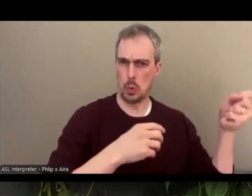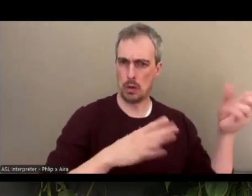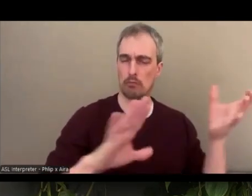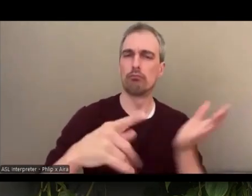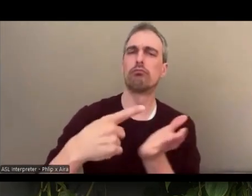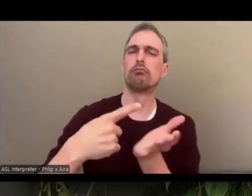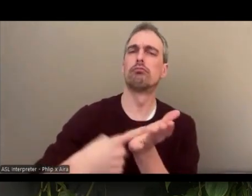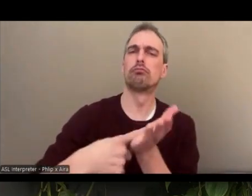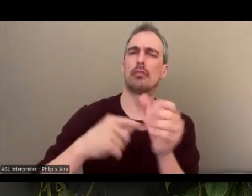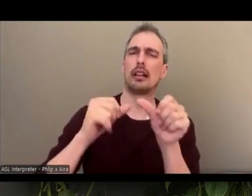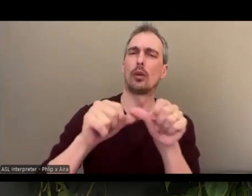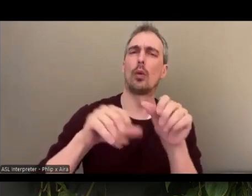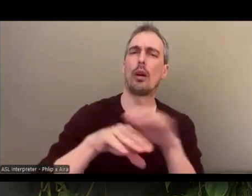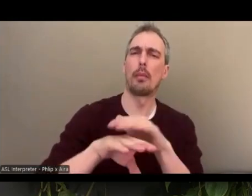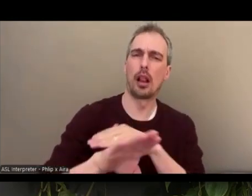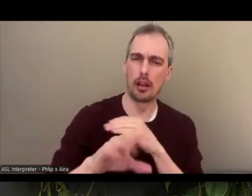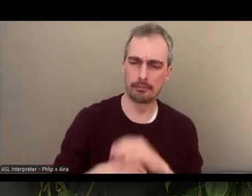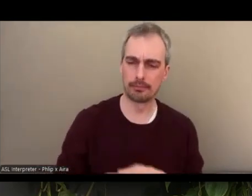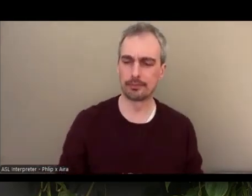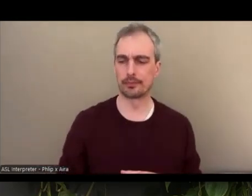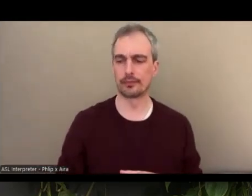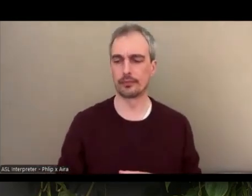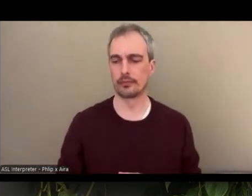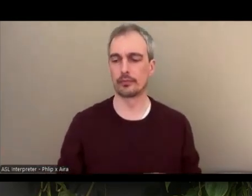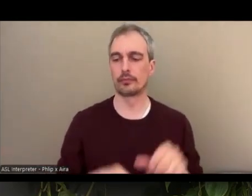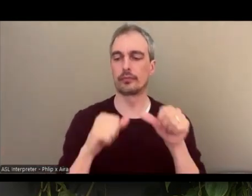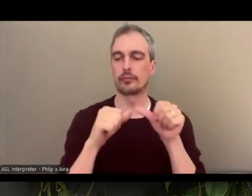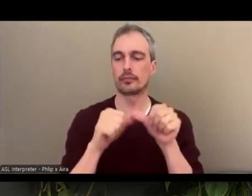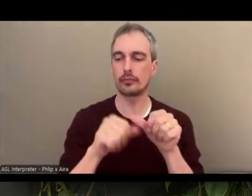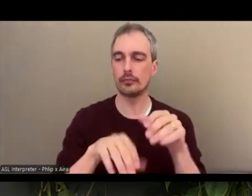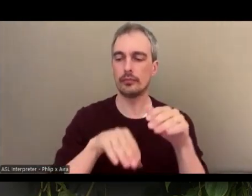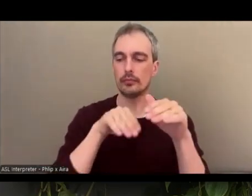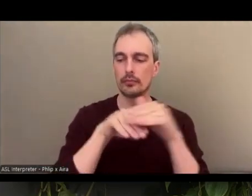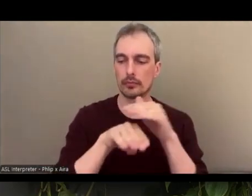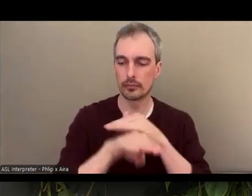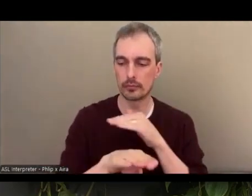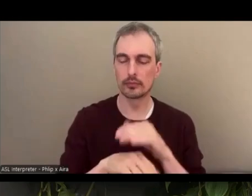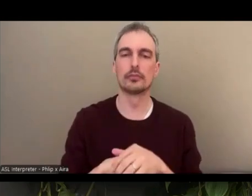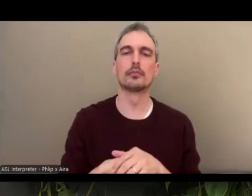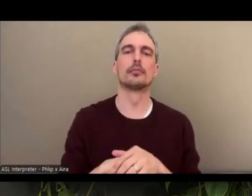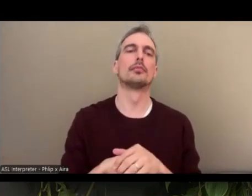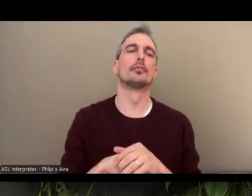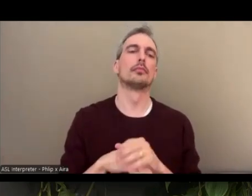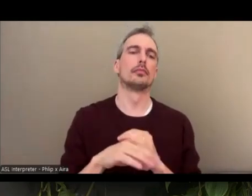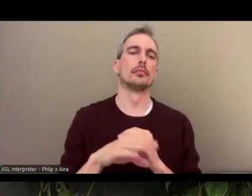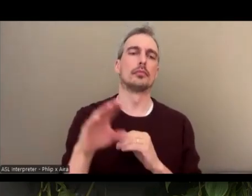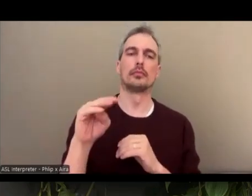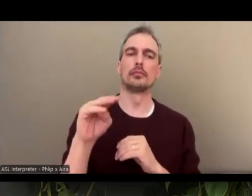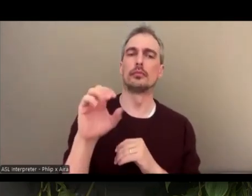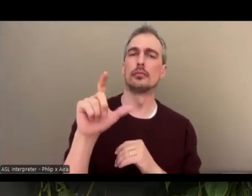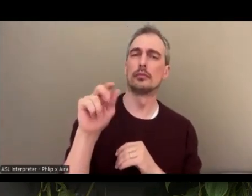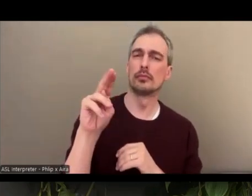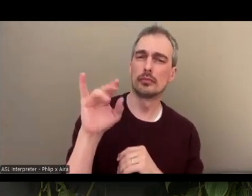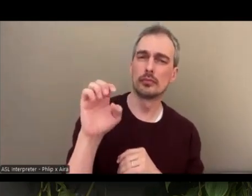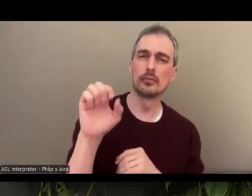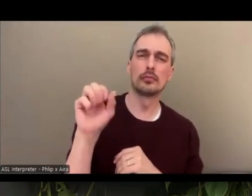Continuous accessibility is an approach that's widely advocated for by Melanie Sumner and others for making the most of automation as